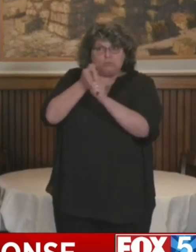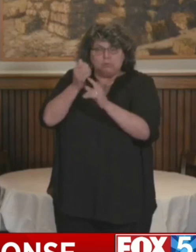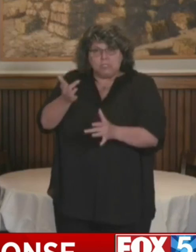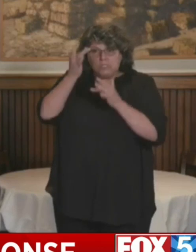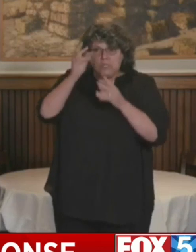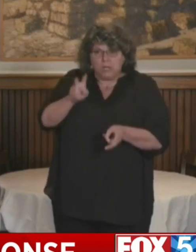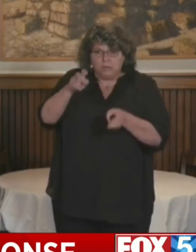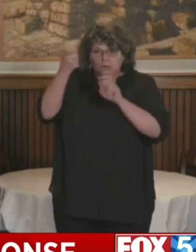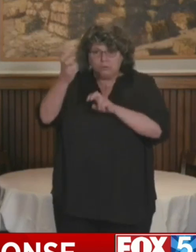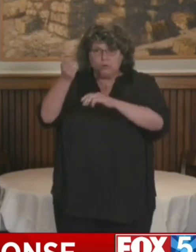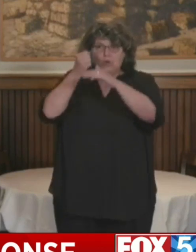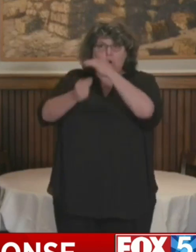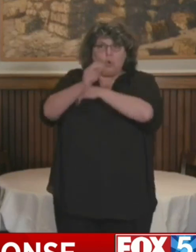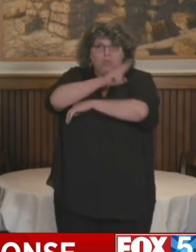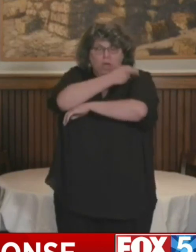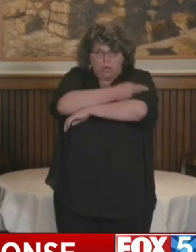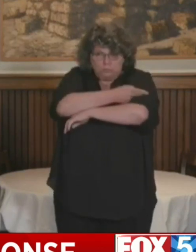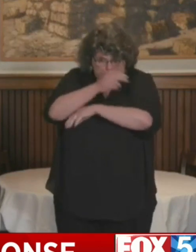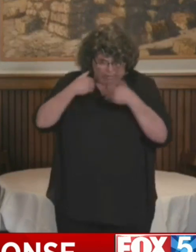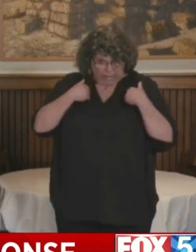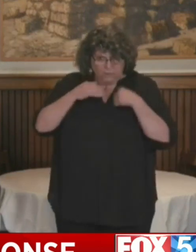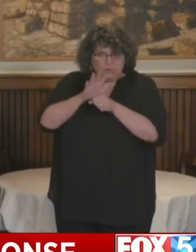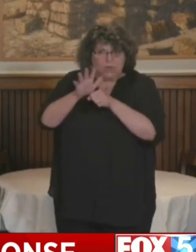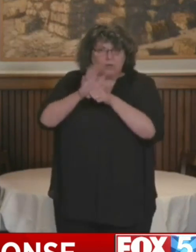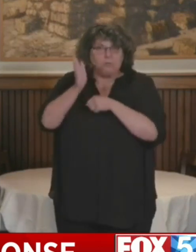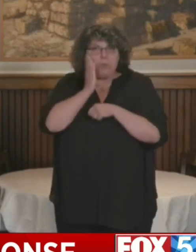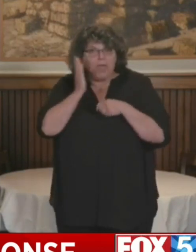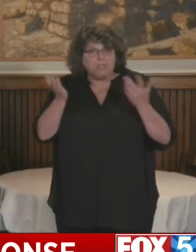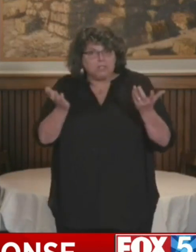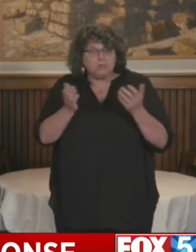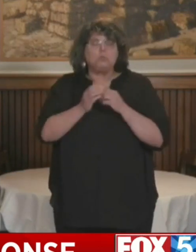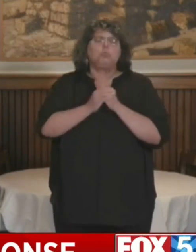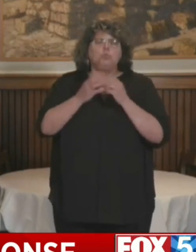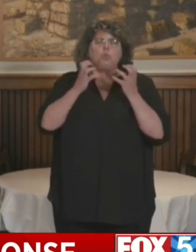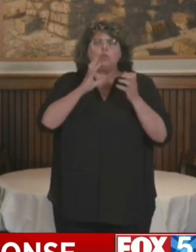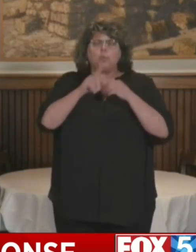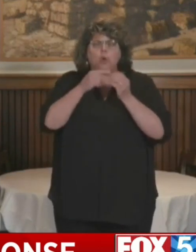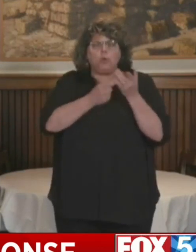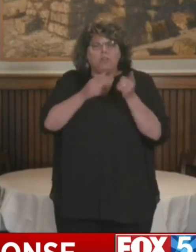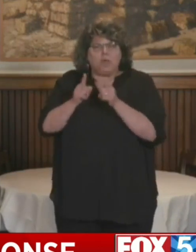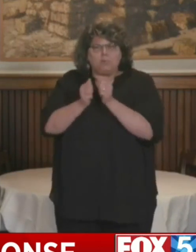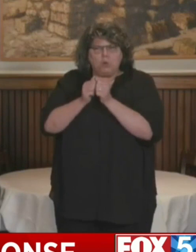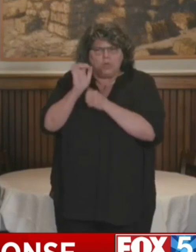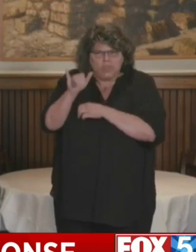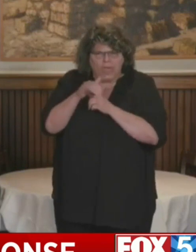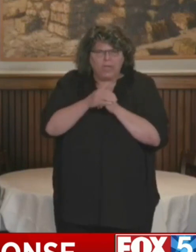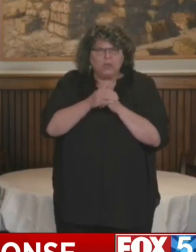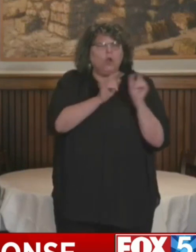CONGREGATE FACILITIES, THEIR CAPACITY TO DEAL WITH HOSPITAL